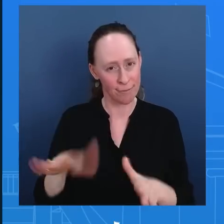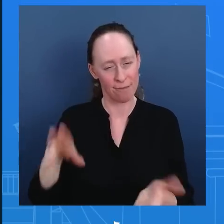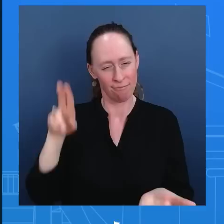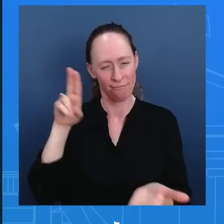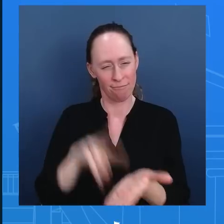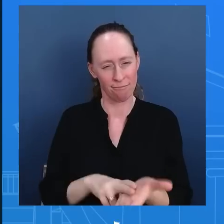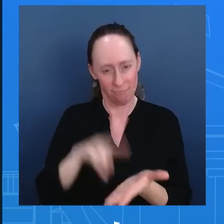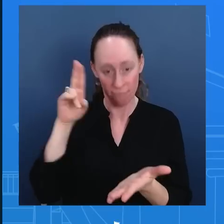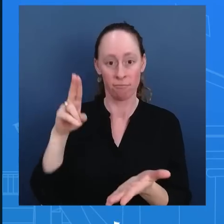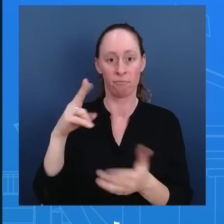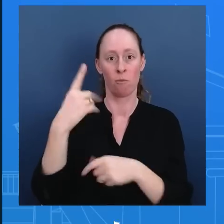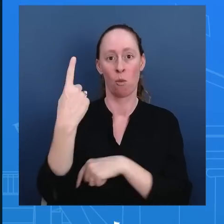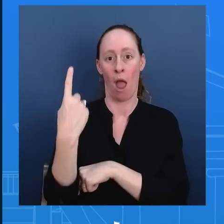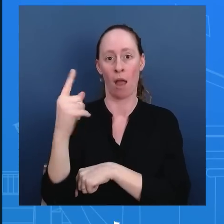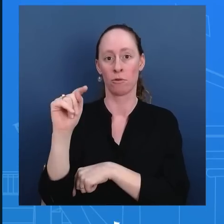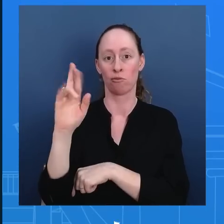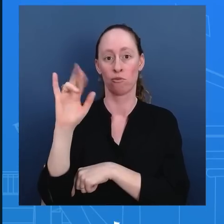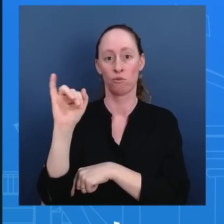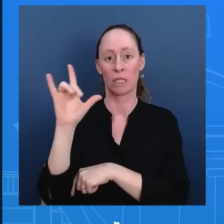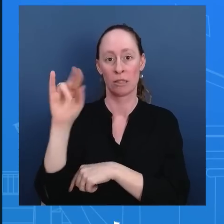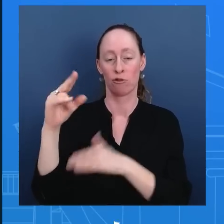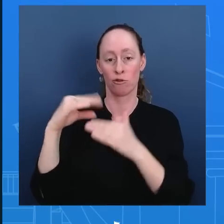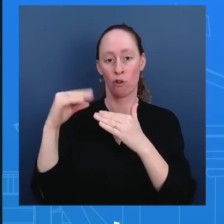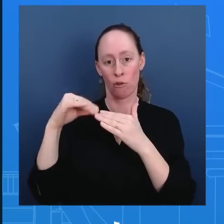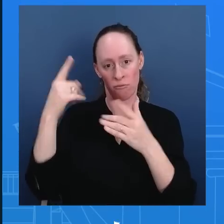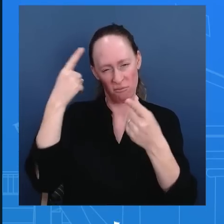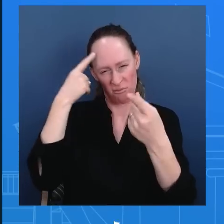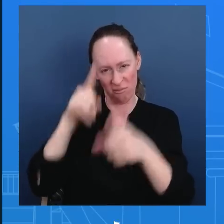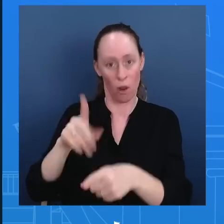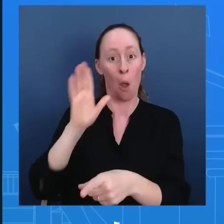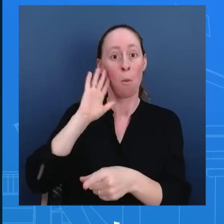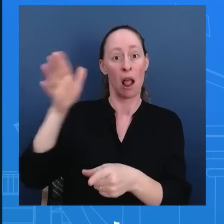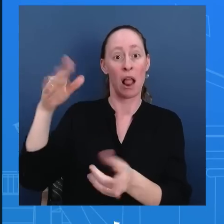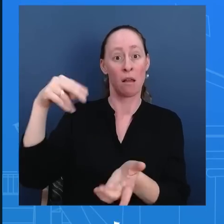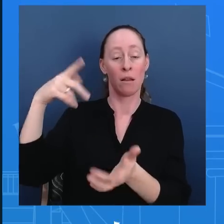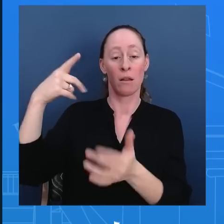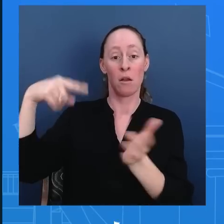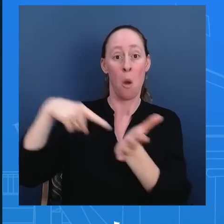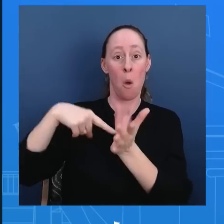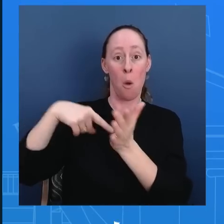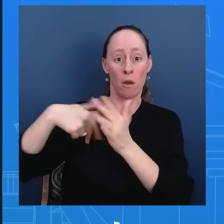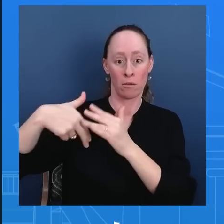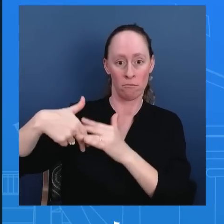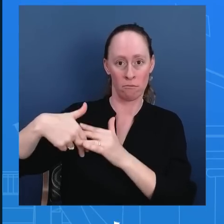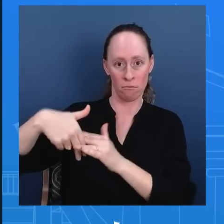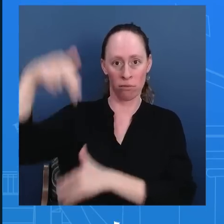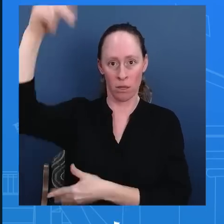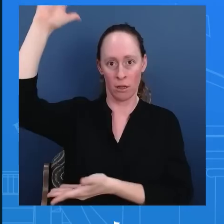that would cut the deficit by a trillion dollars. You saw that in other pieces of legislation